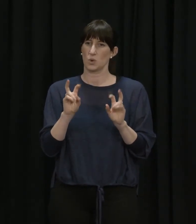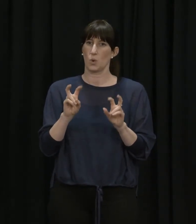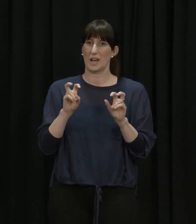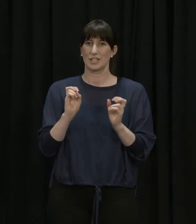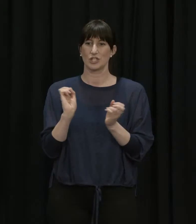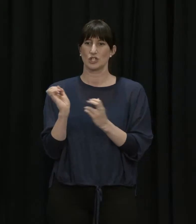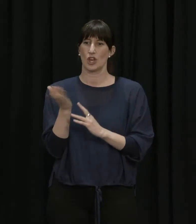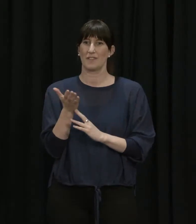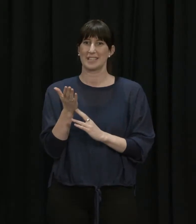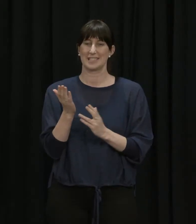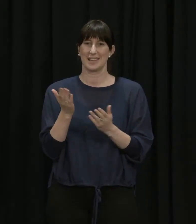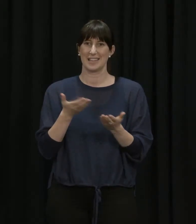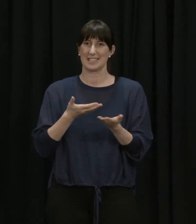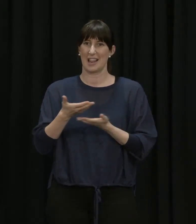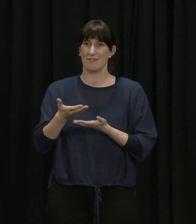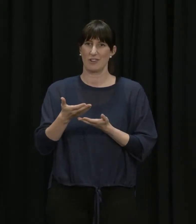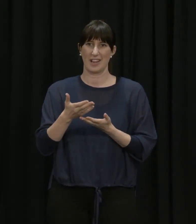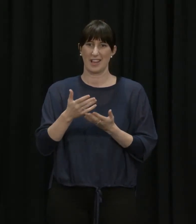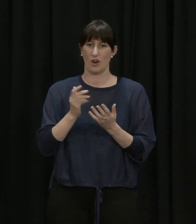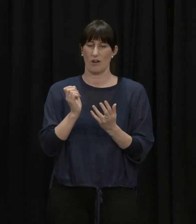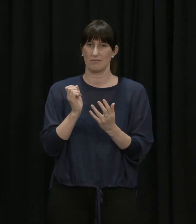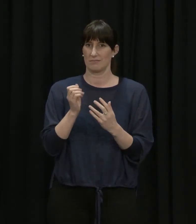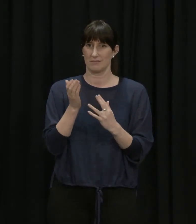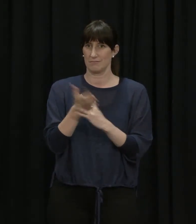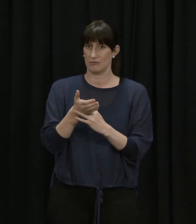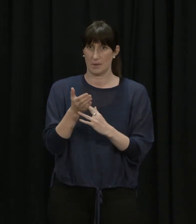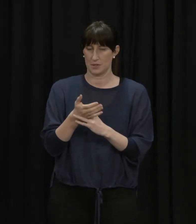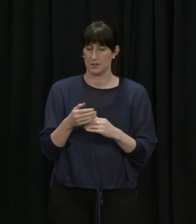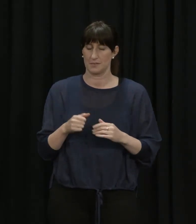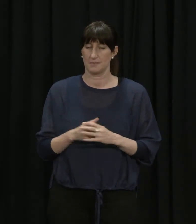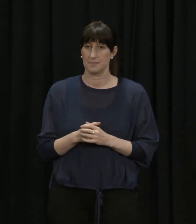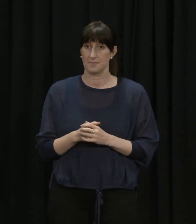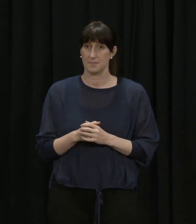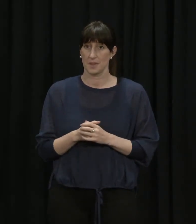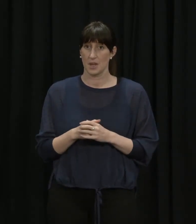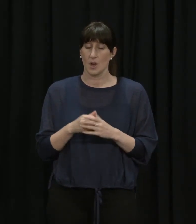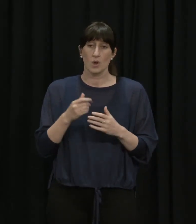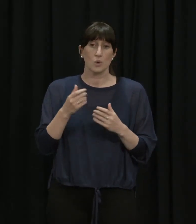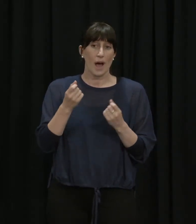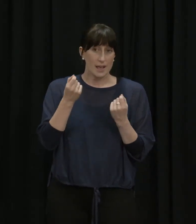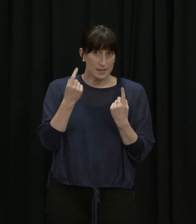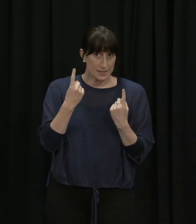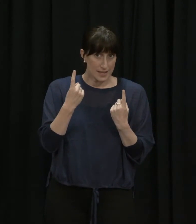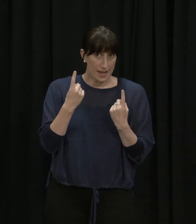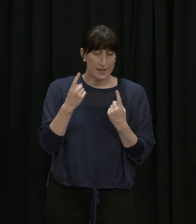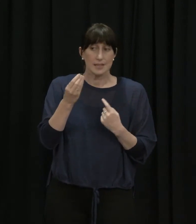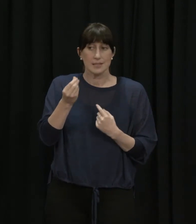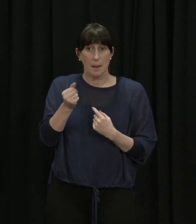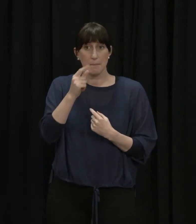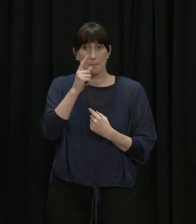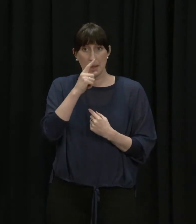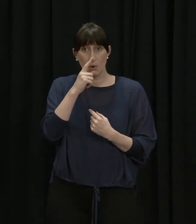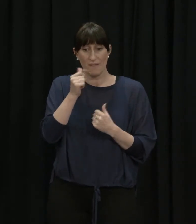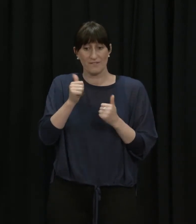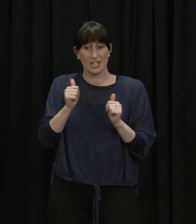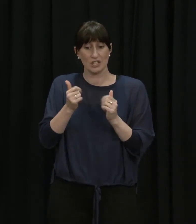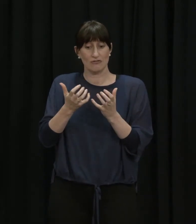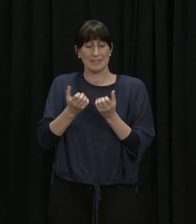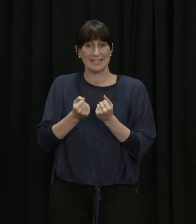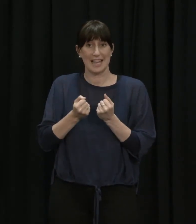they can apply for whether it